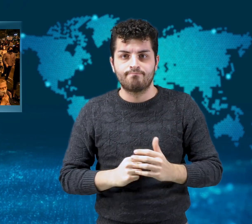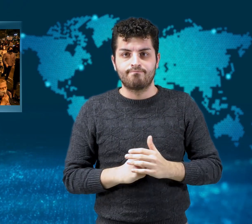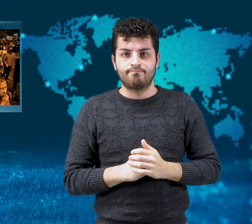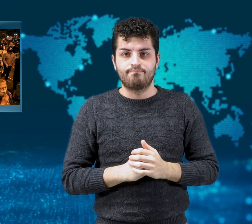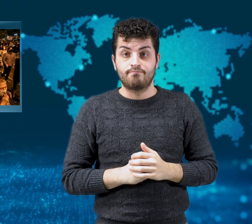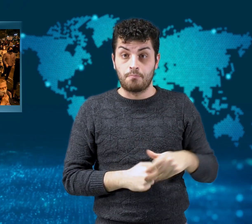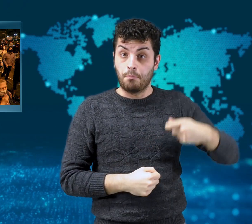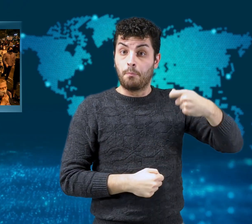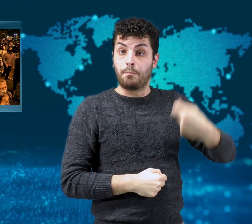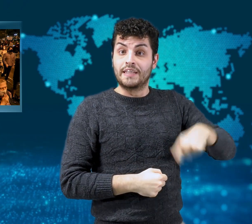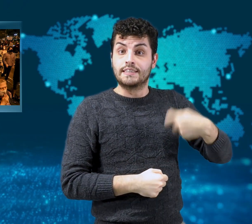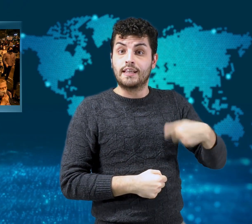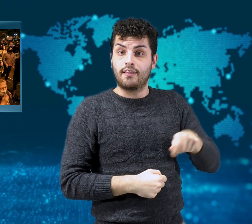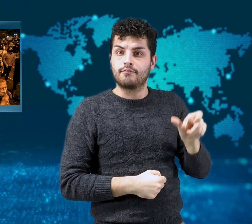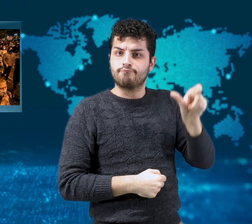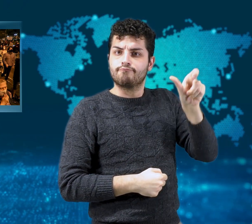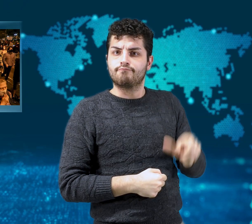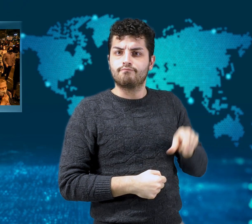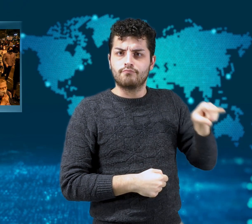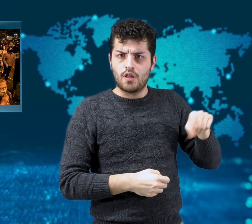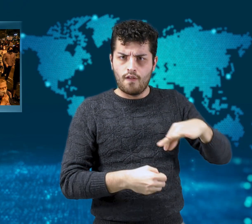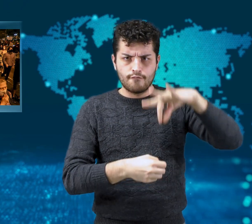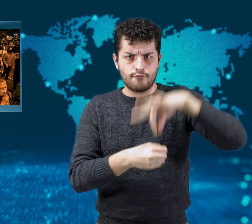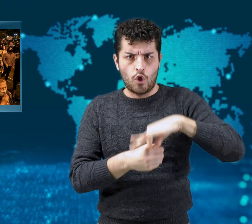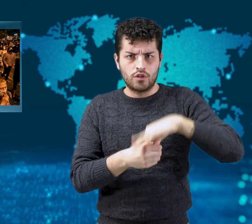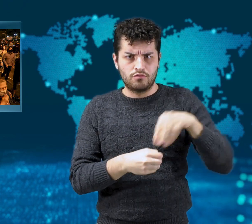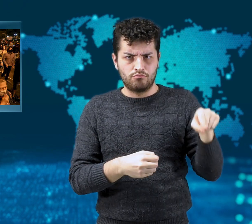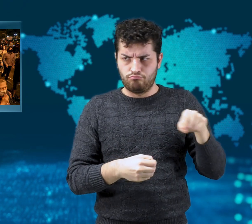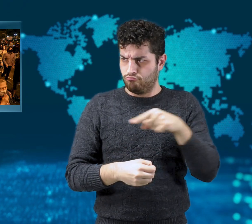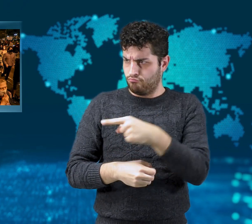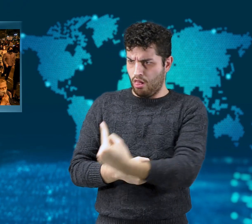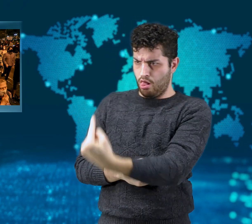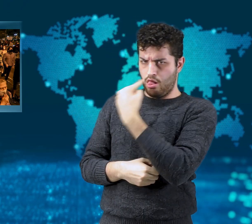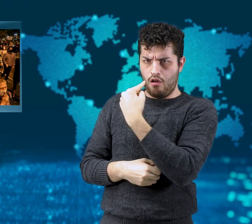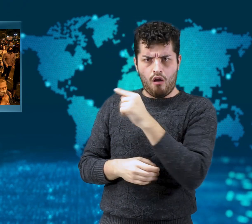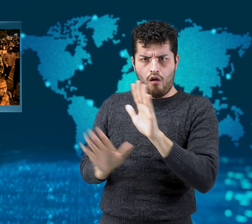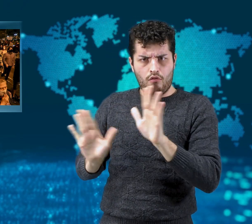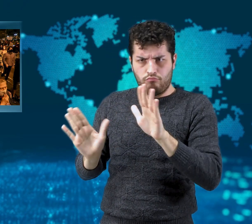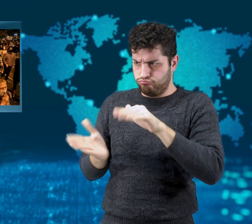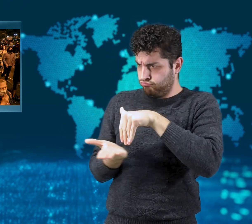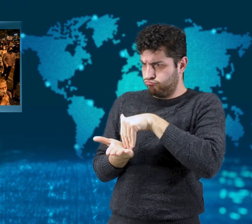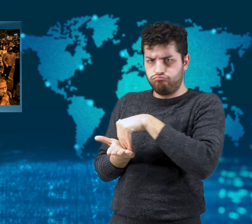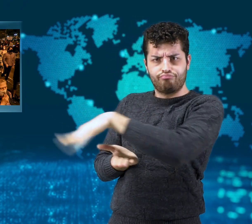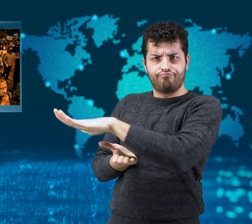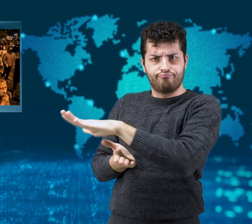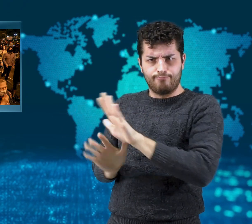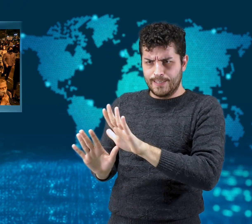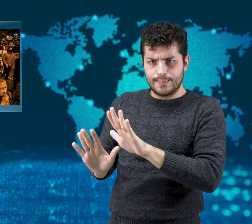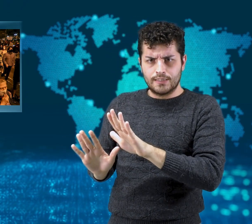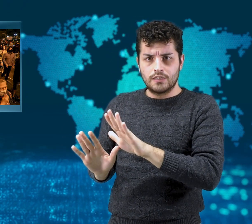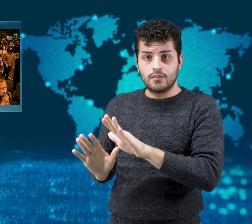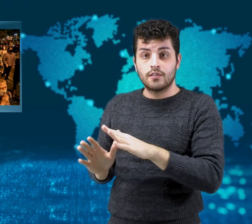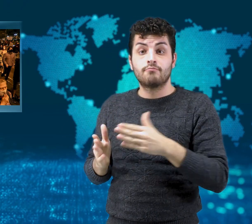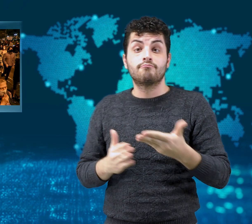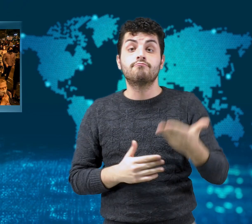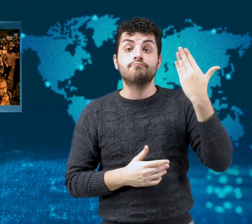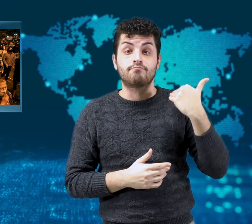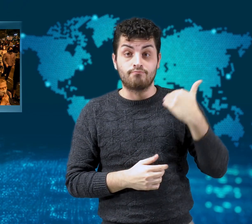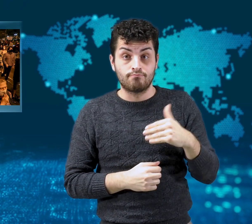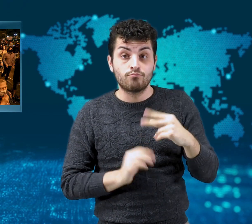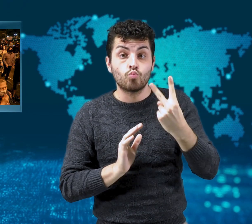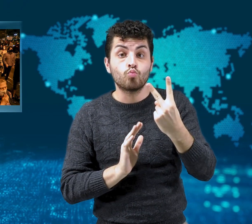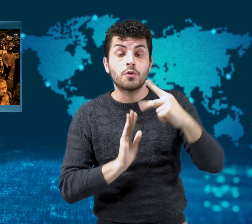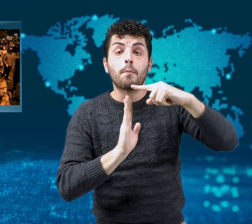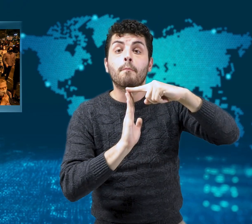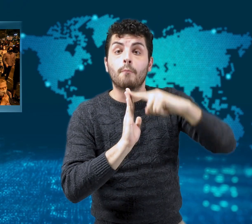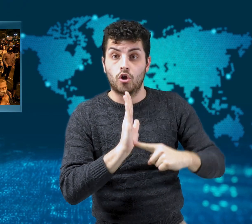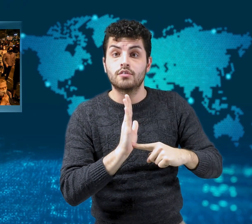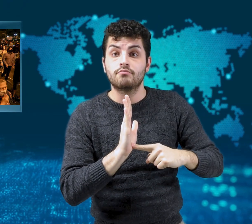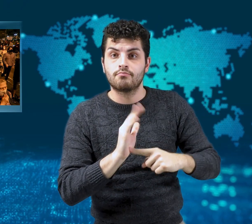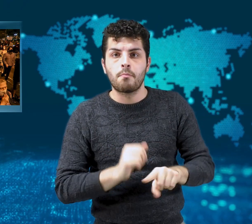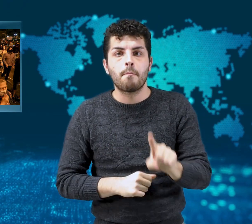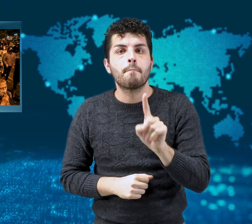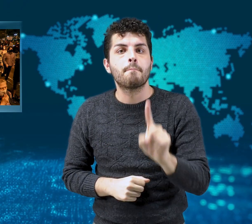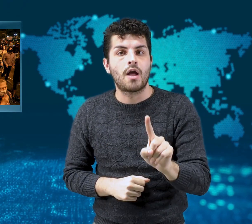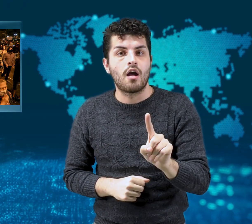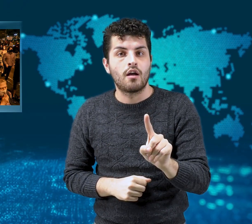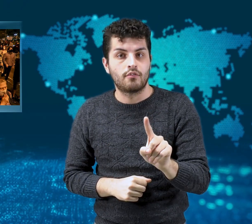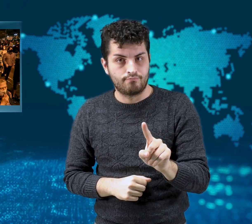but only 32 congress members supported removing him from office.